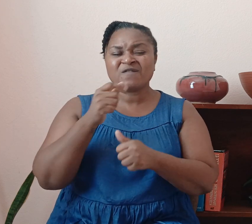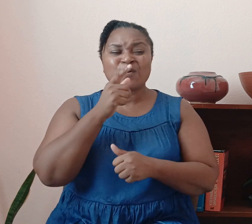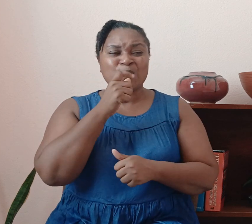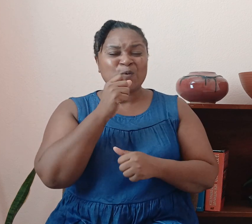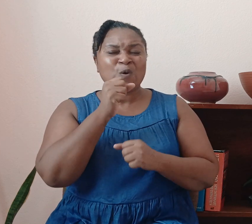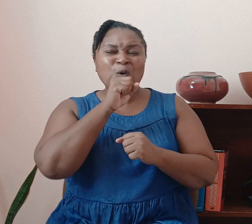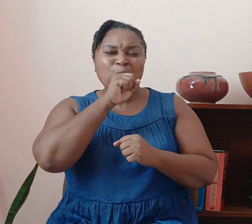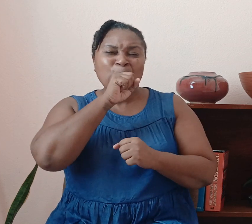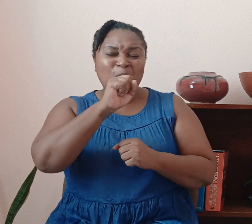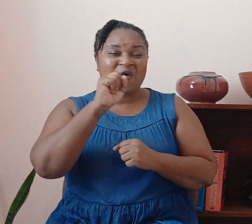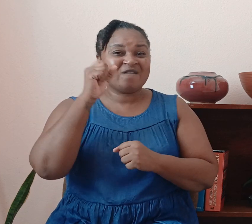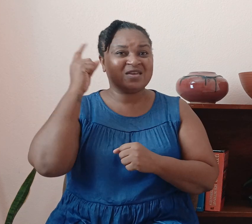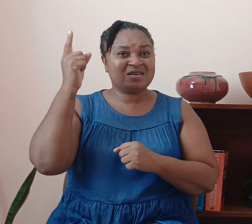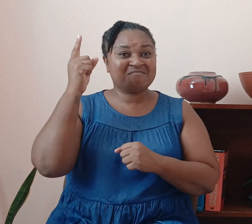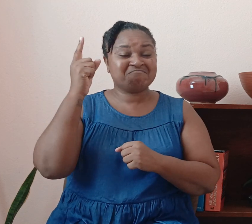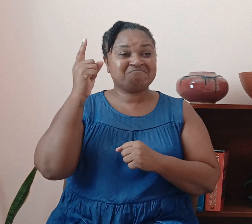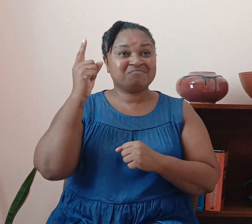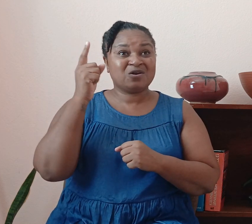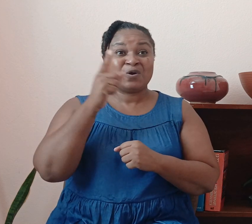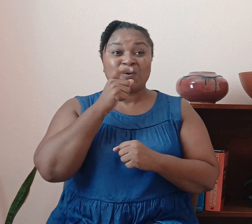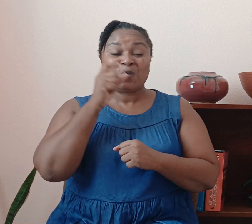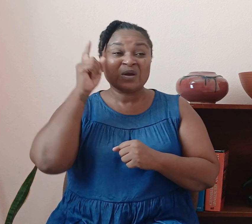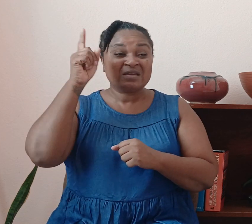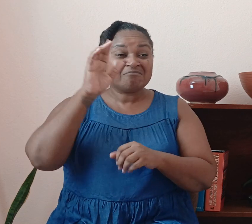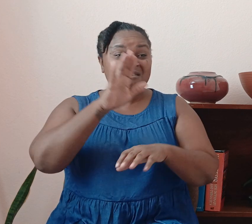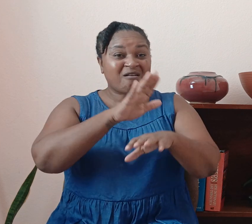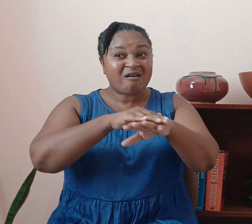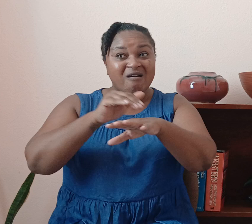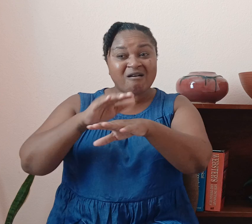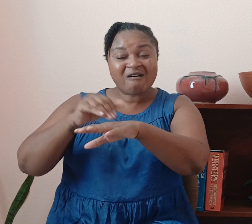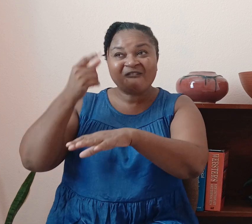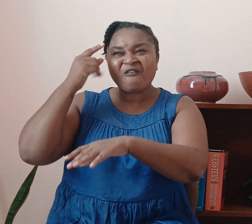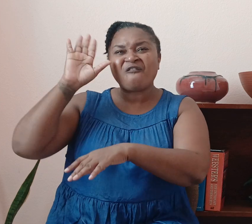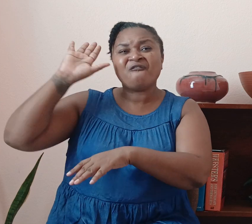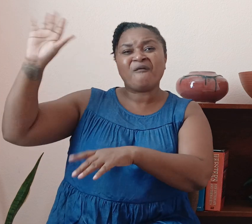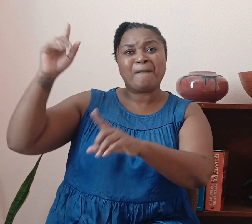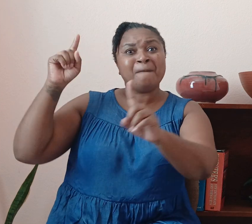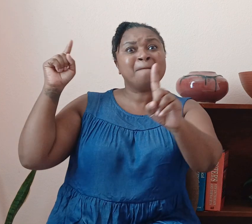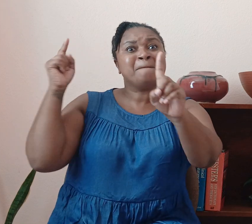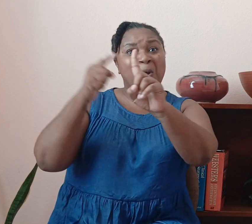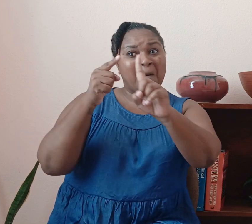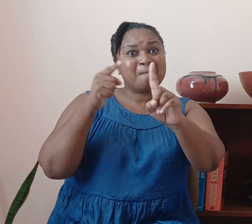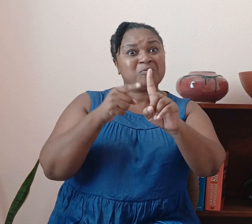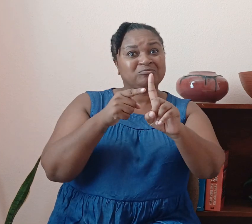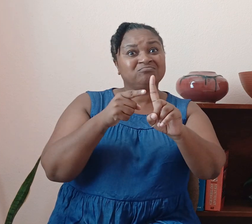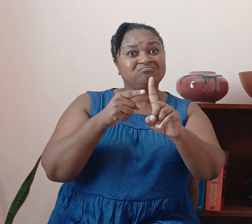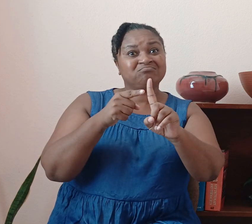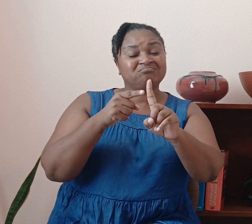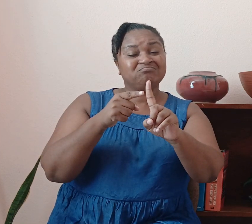who have been called according to his purpose.”